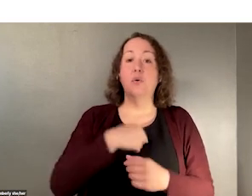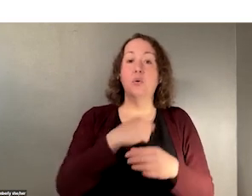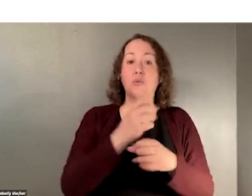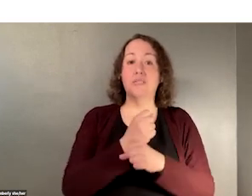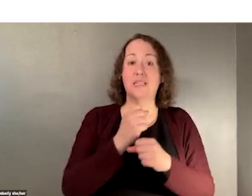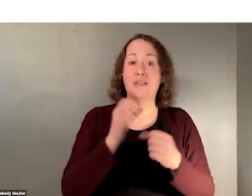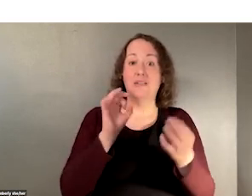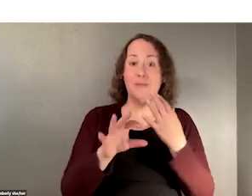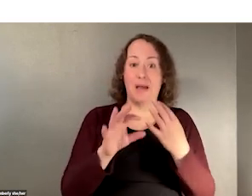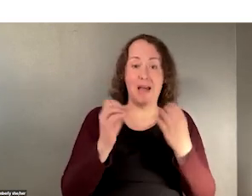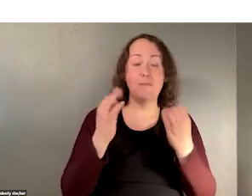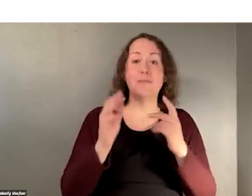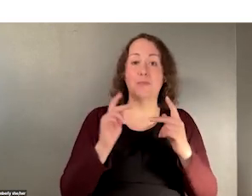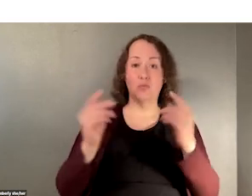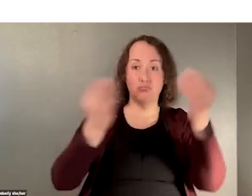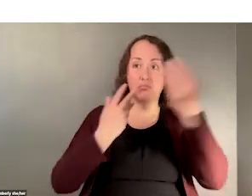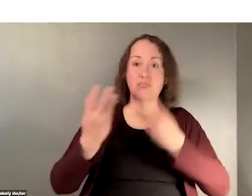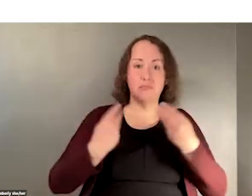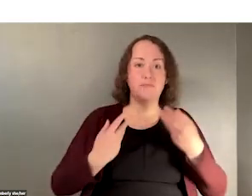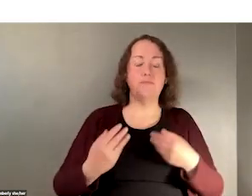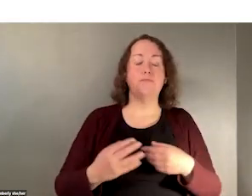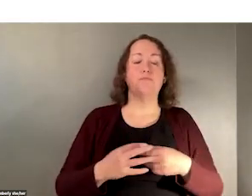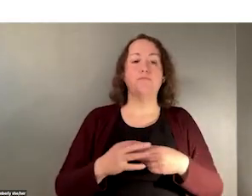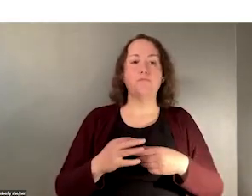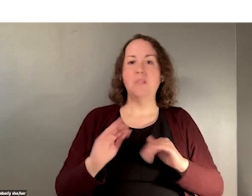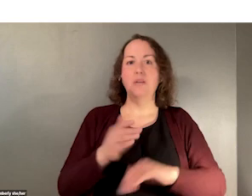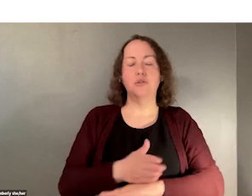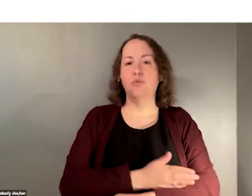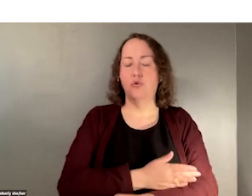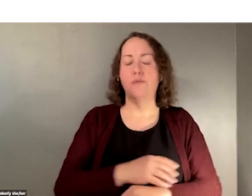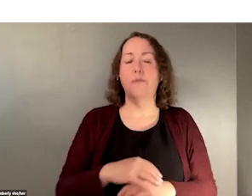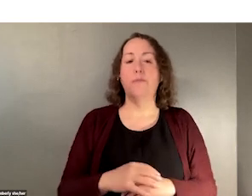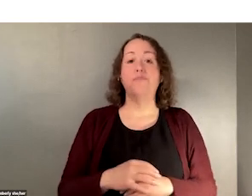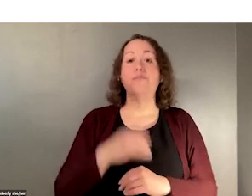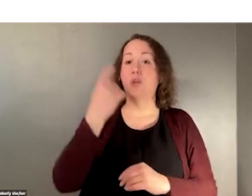And one of the ways that you've told us that this could be better is if the delegate --